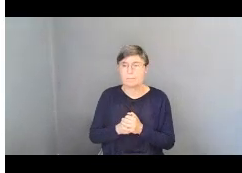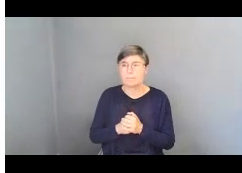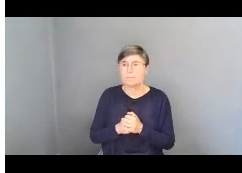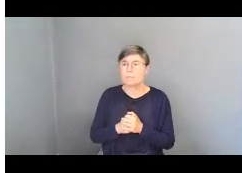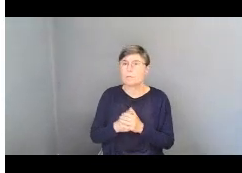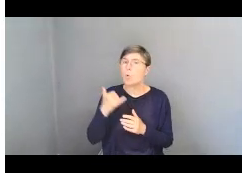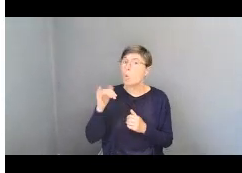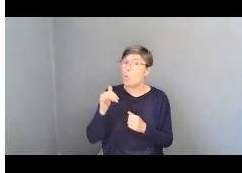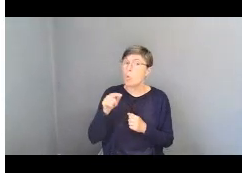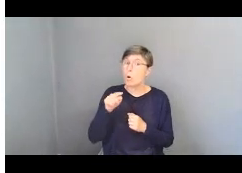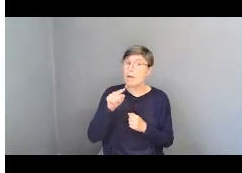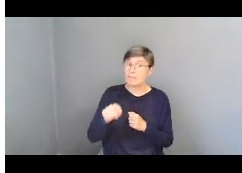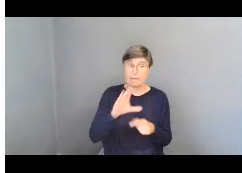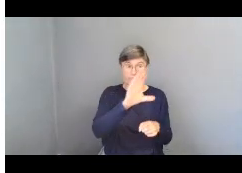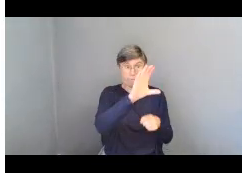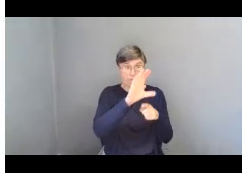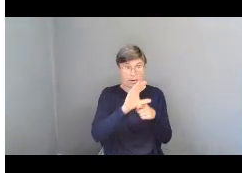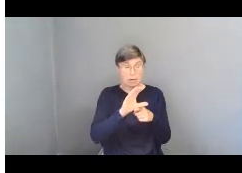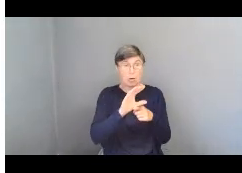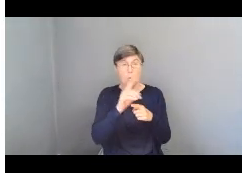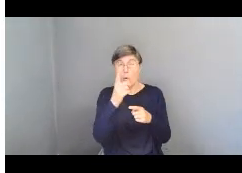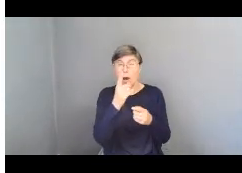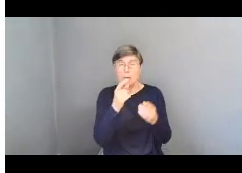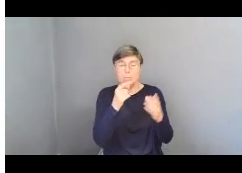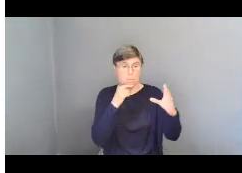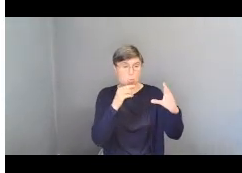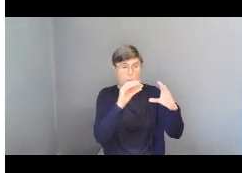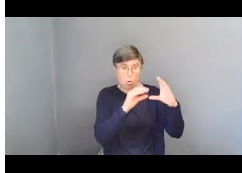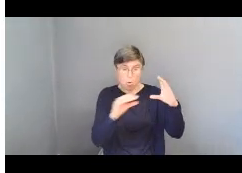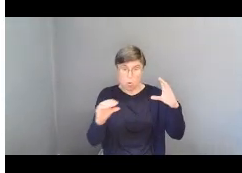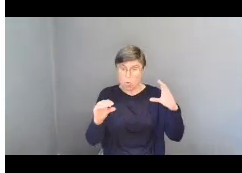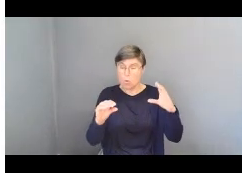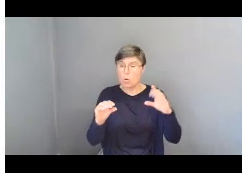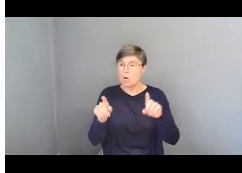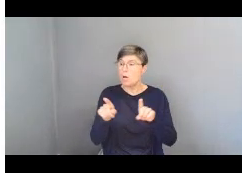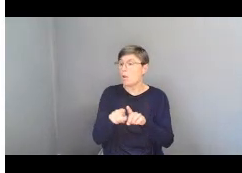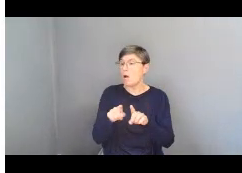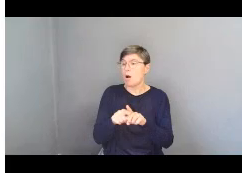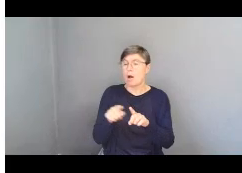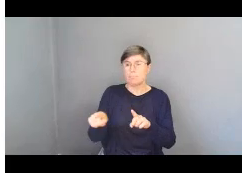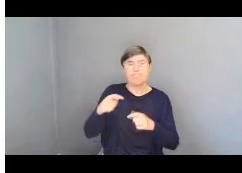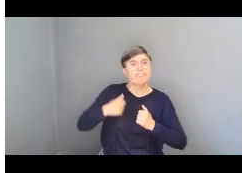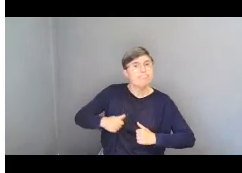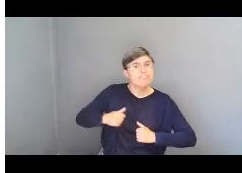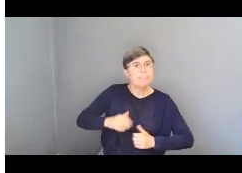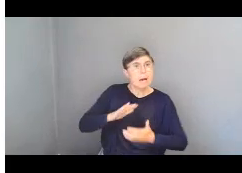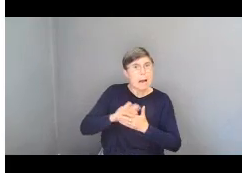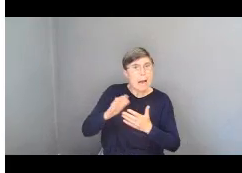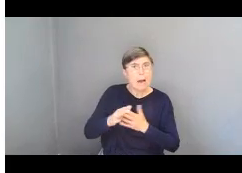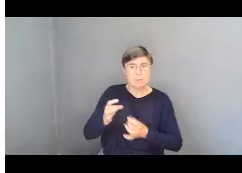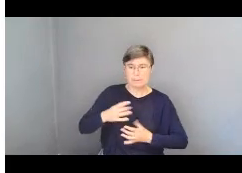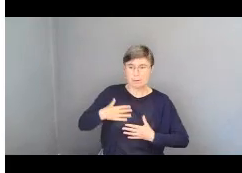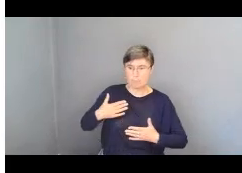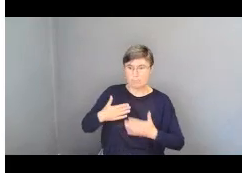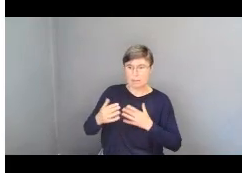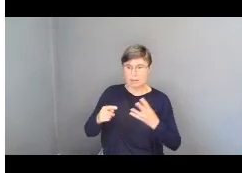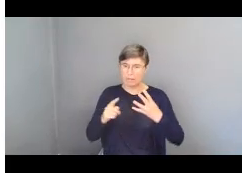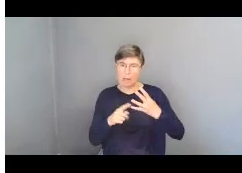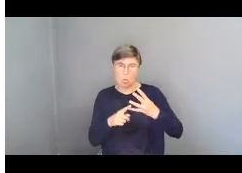funding, for example, the consumables budget. We can also vary the length of funding periods in